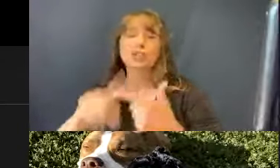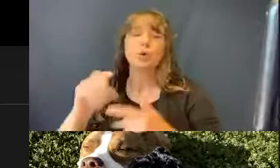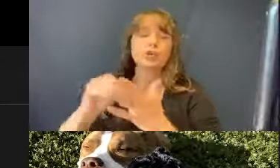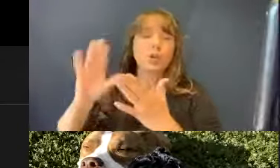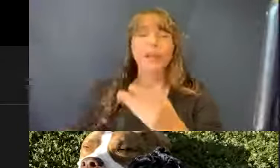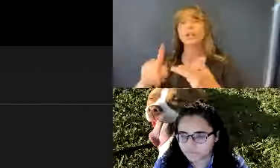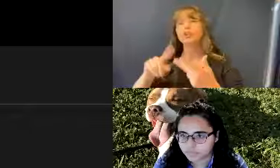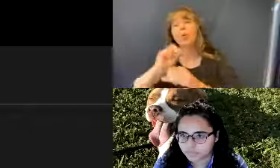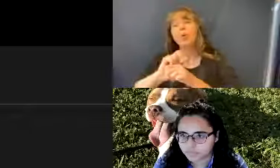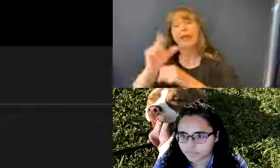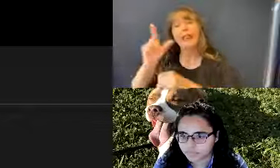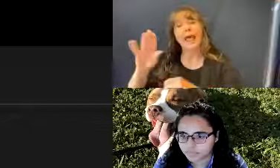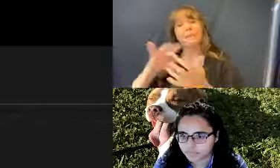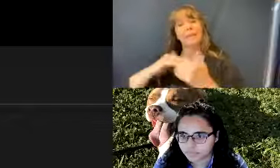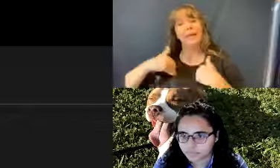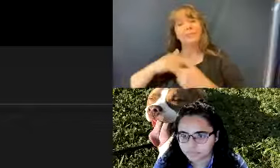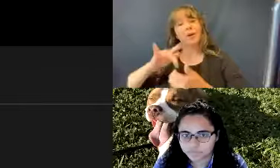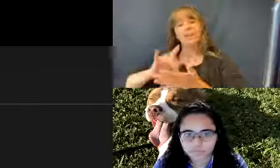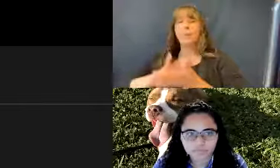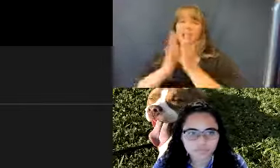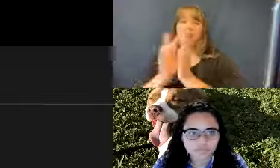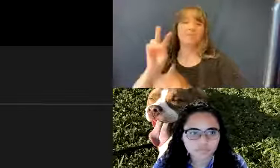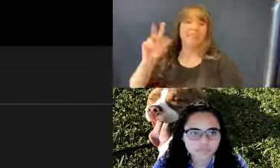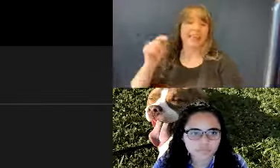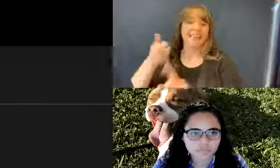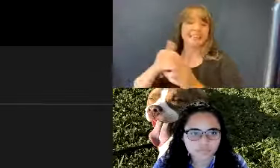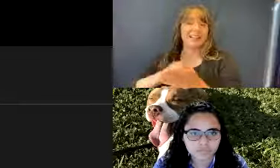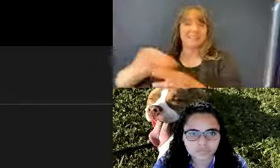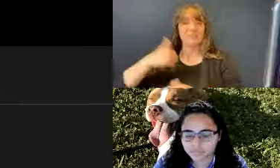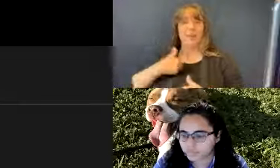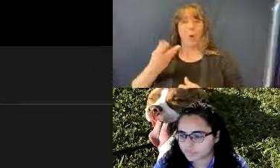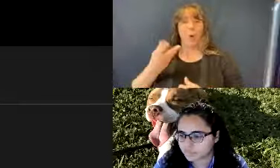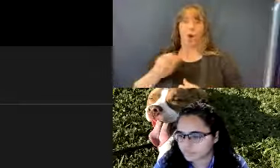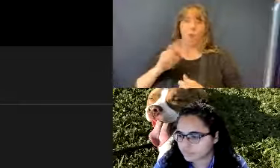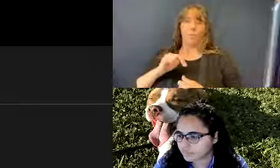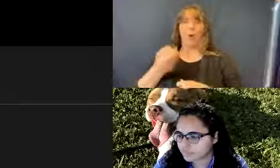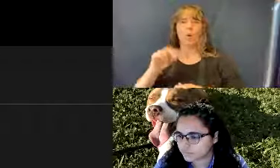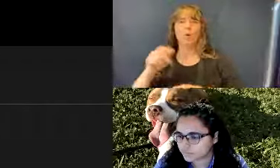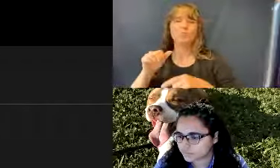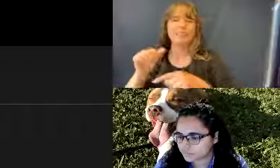medicine to becoming a veterinarian and owning my own practice. I am deaf and I utilize two